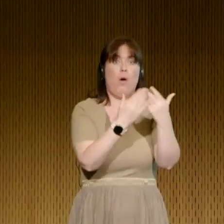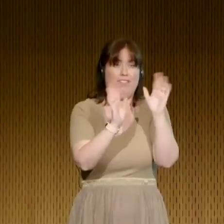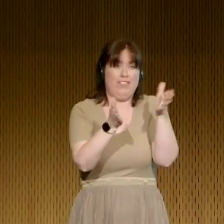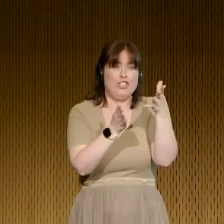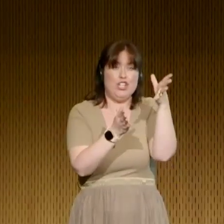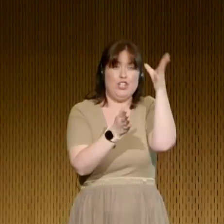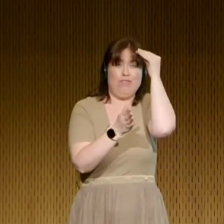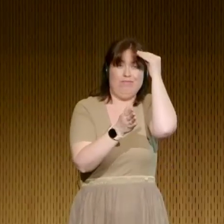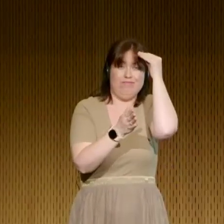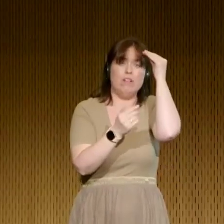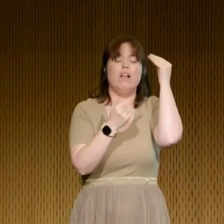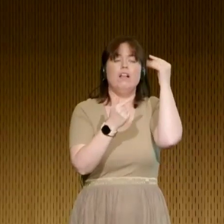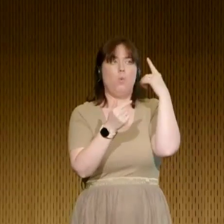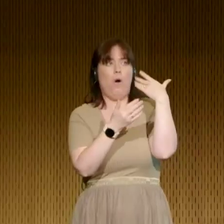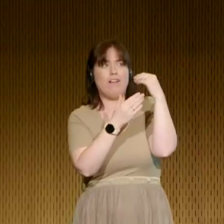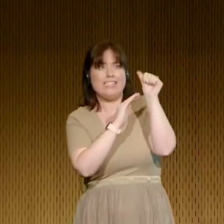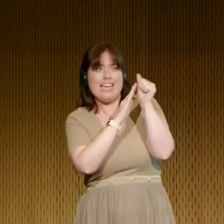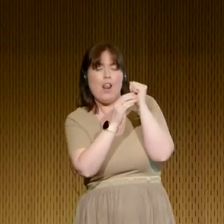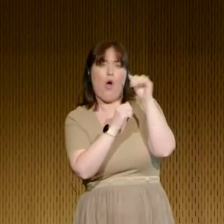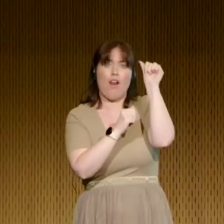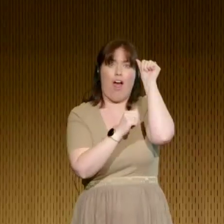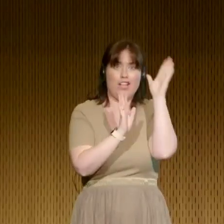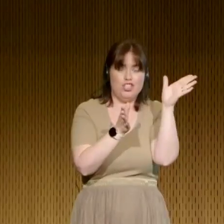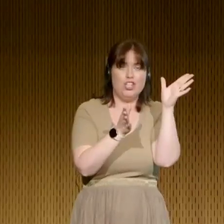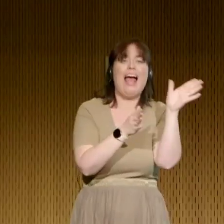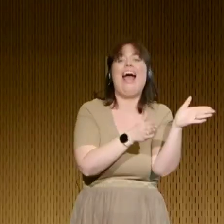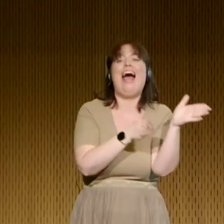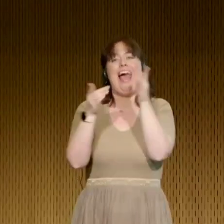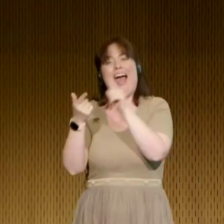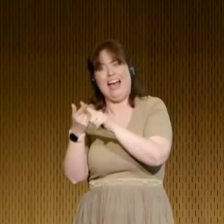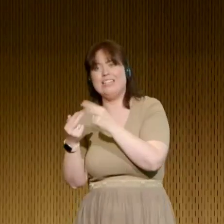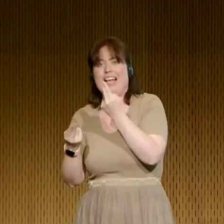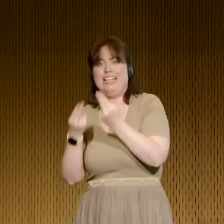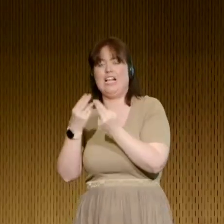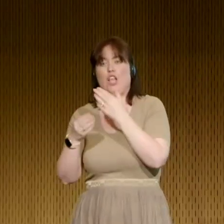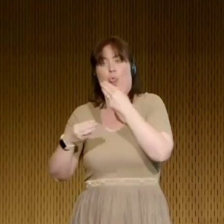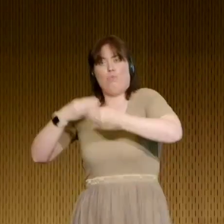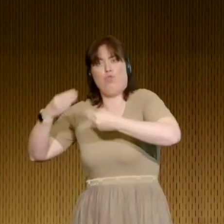skill set knowledge have I learned? And then we assess process which is how has that learn,